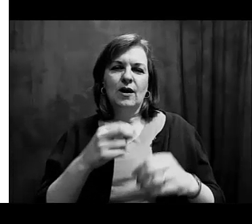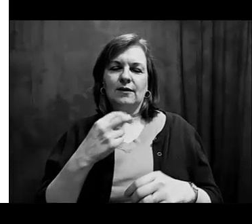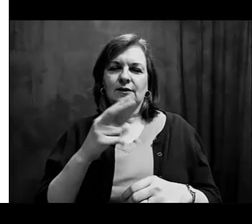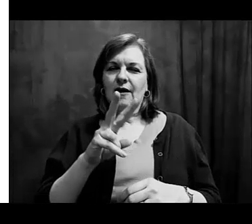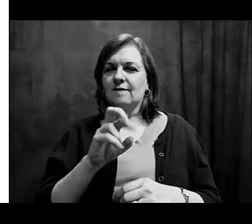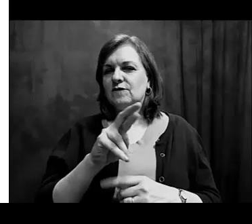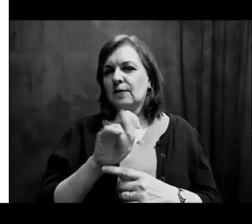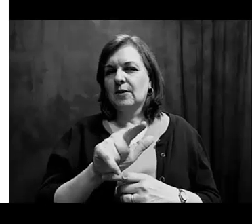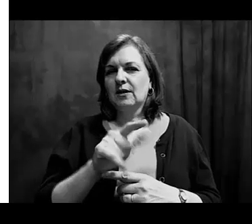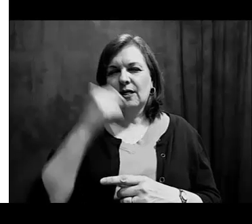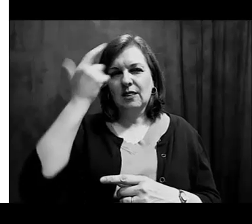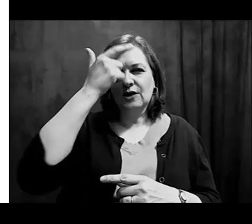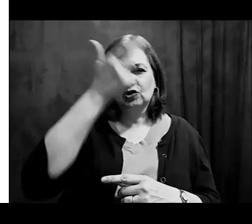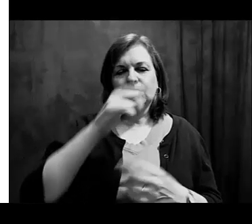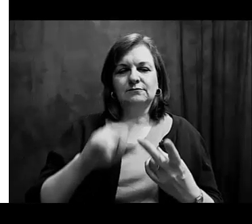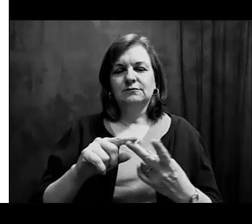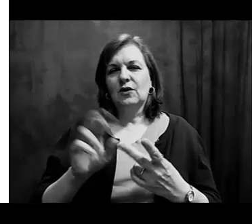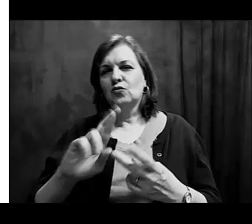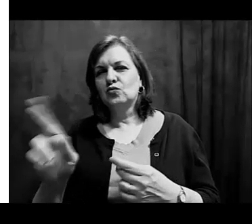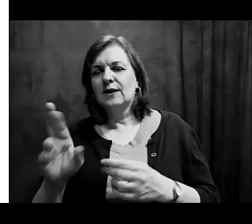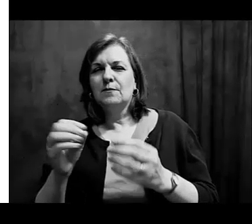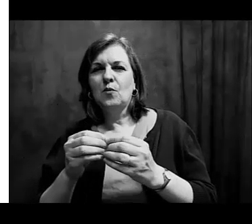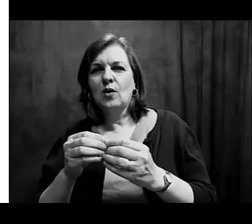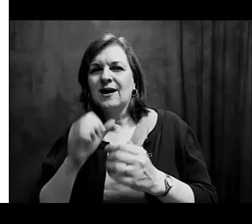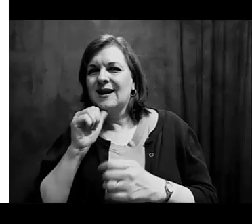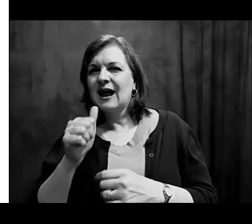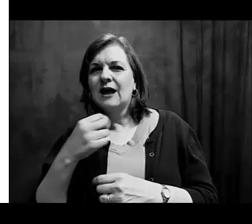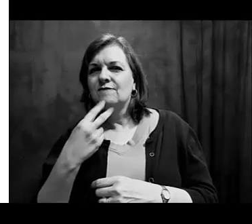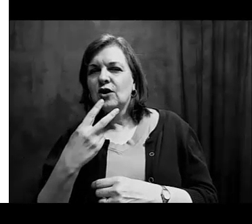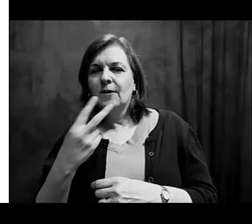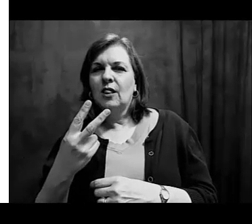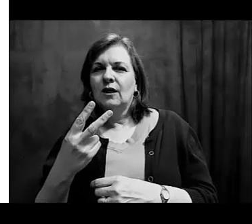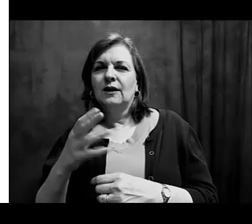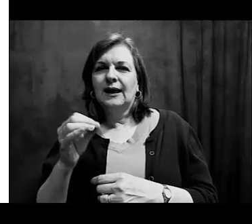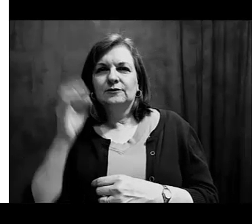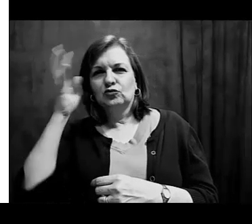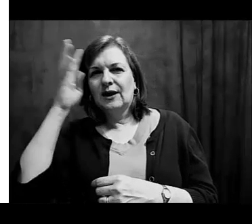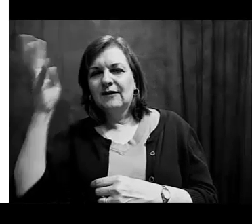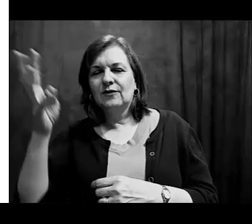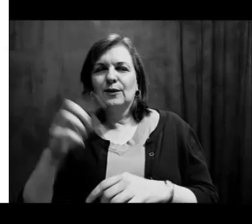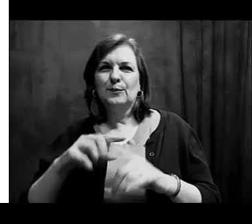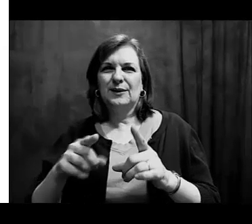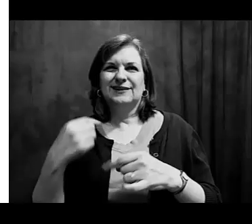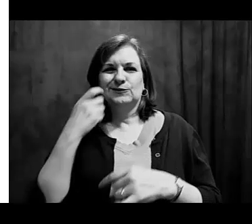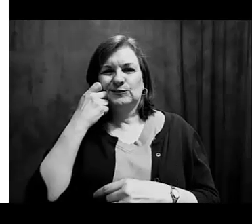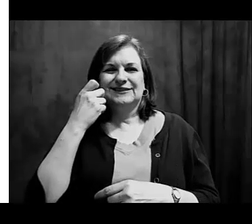creative -- we found in recent years this is much less so